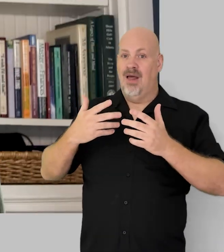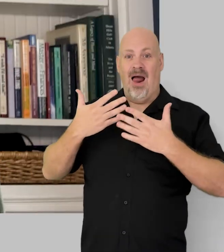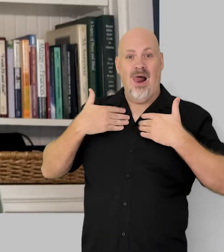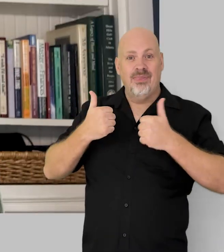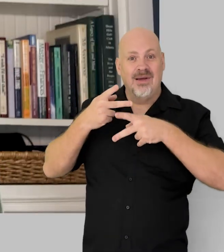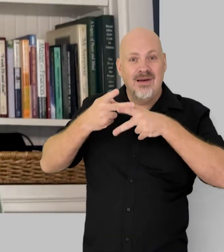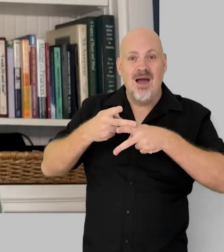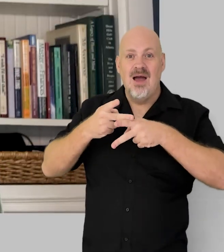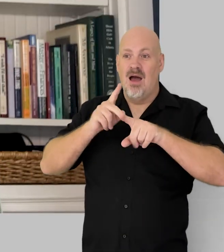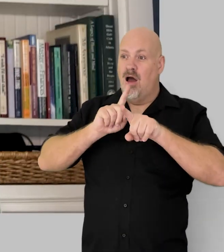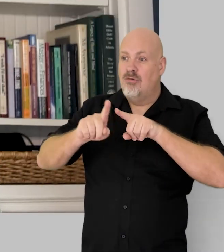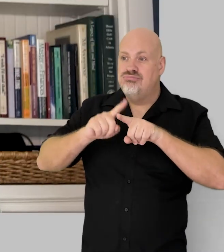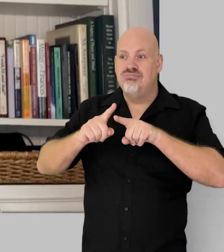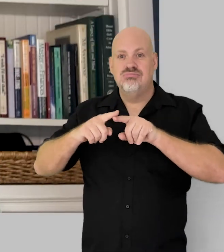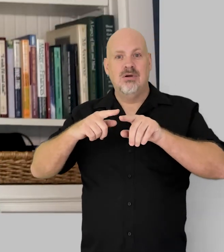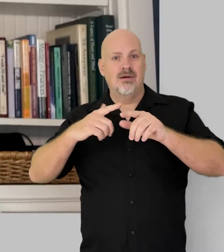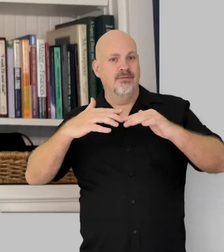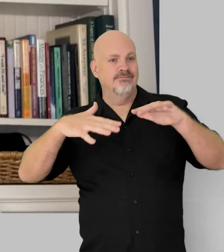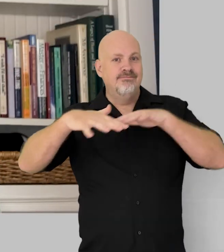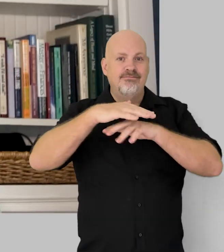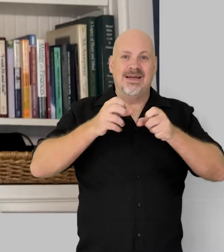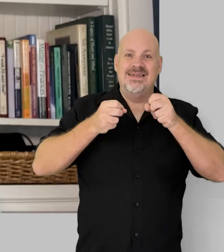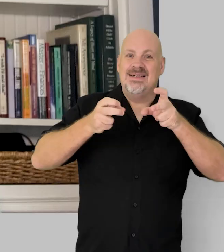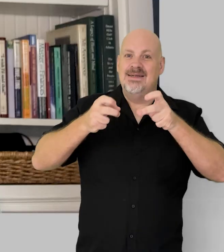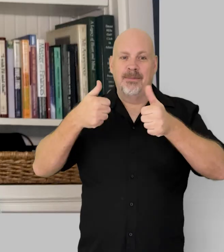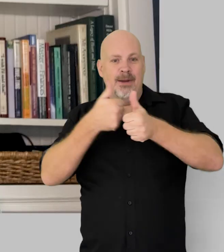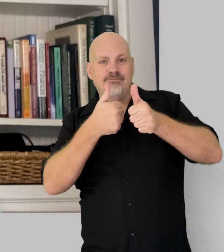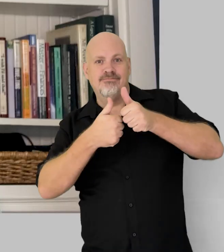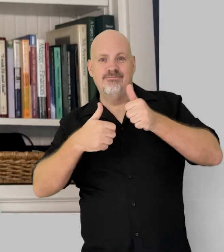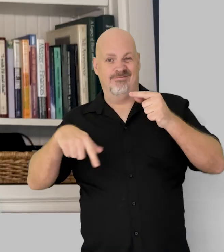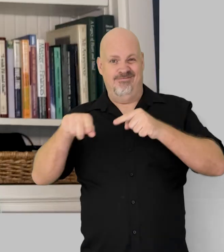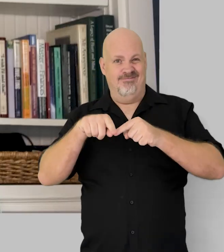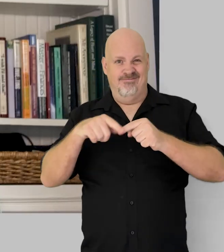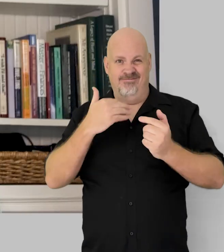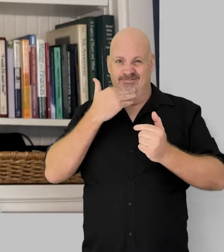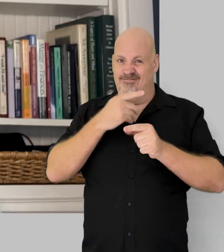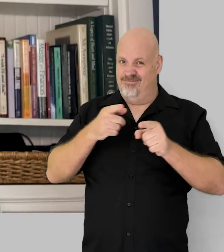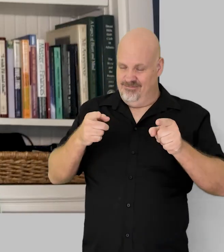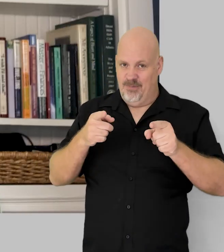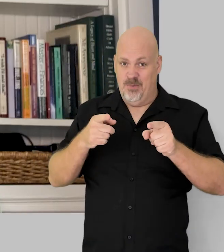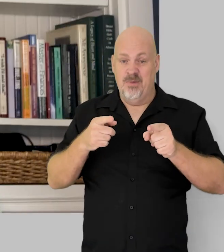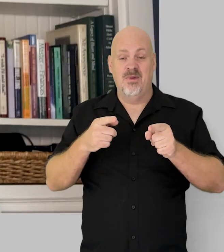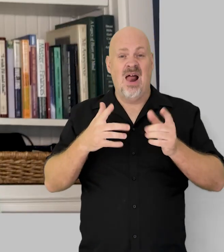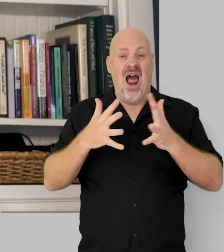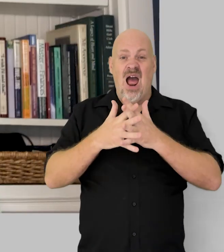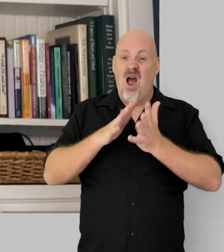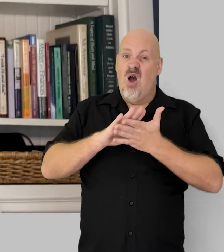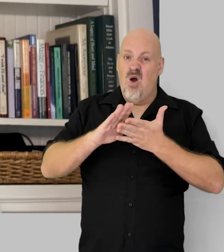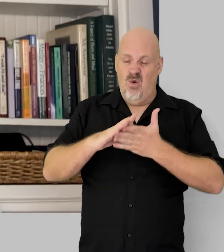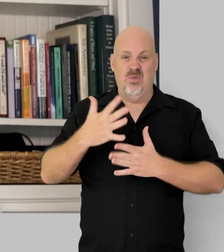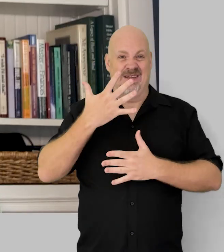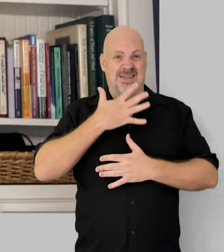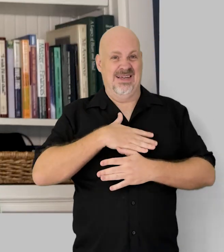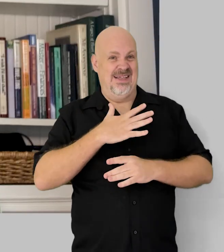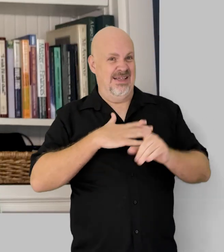and this can create a spiral of risk and disability among those with mental health problems and those with cardiovascular problems.